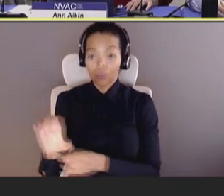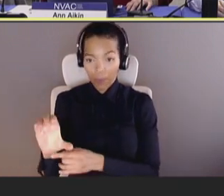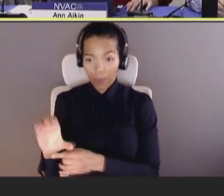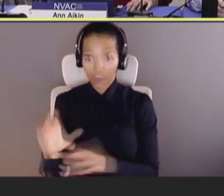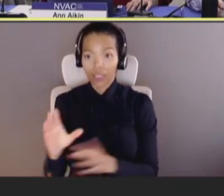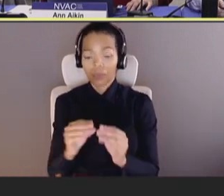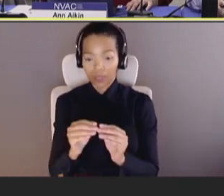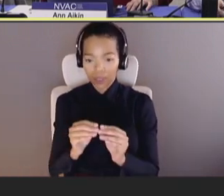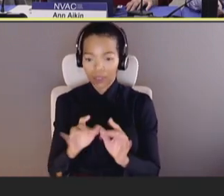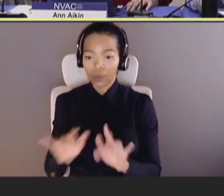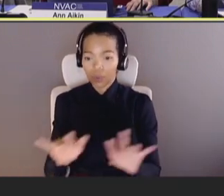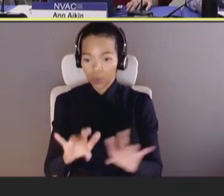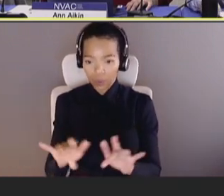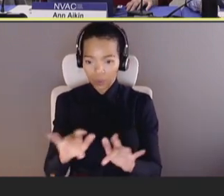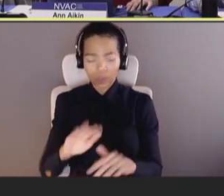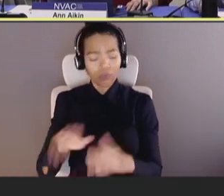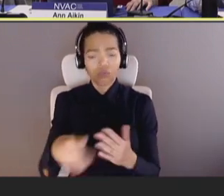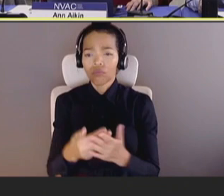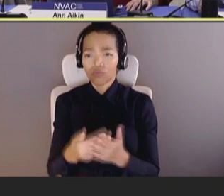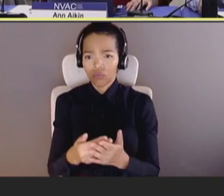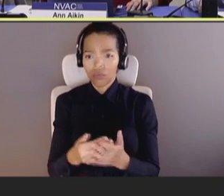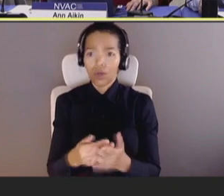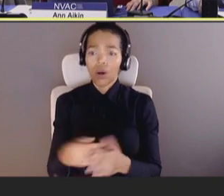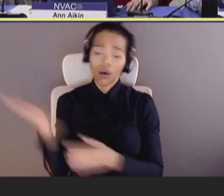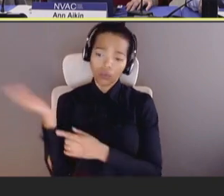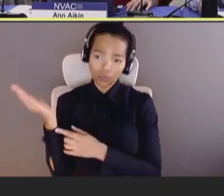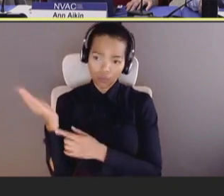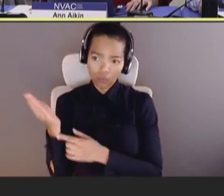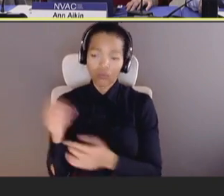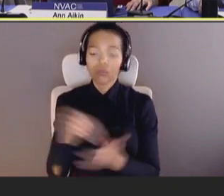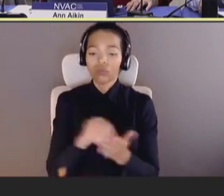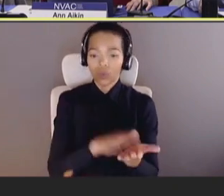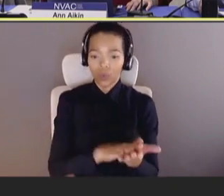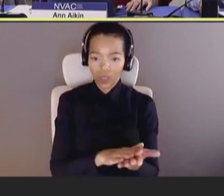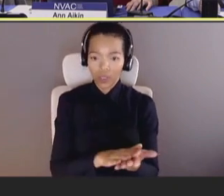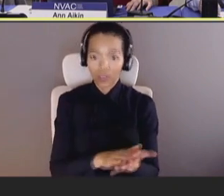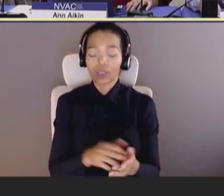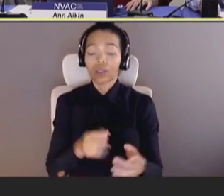on the record. Second, this advisory council is governed by the Federal Advisory Committee Act,